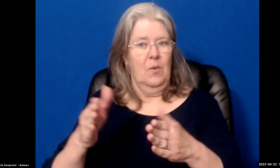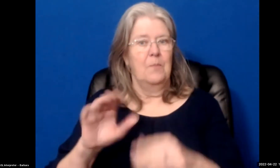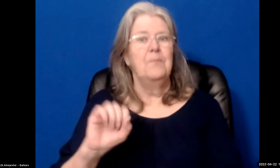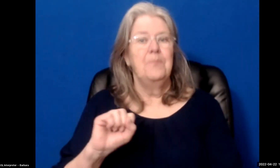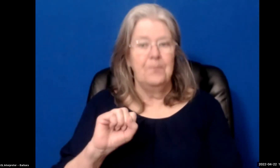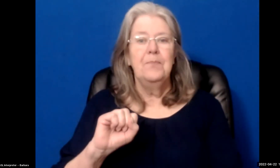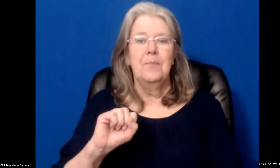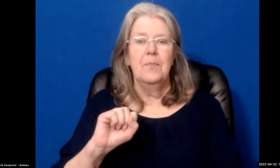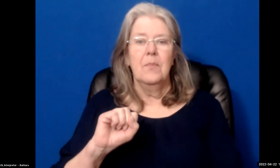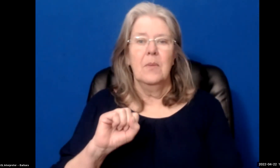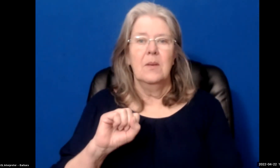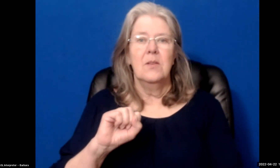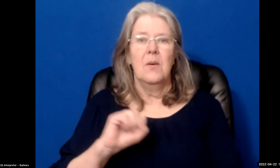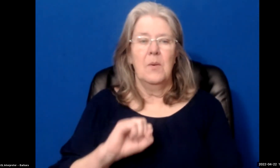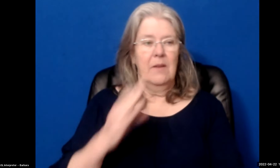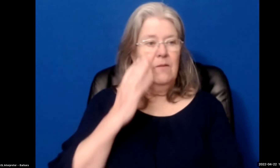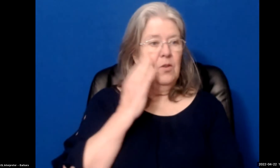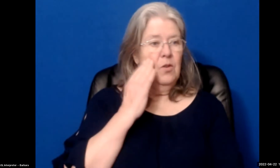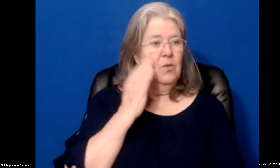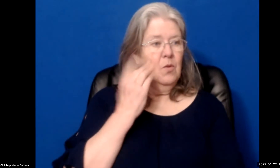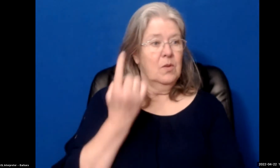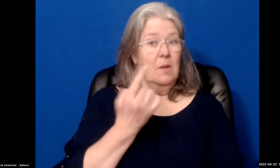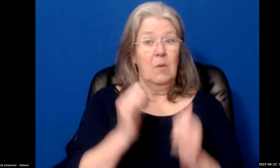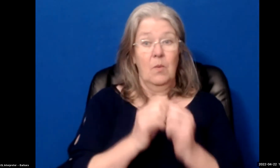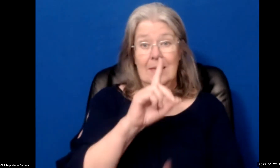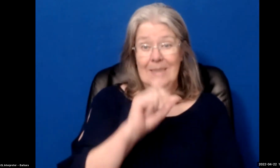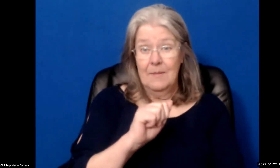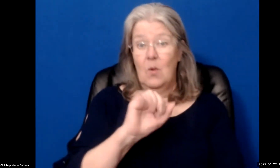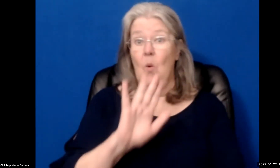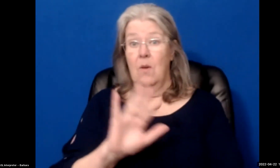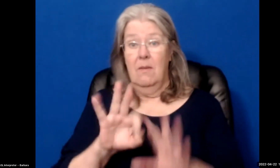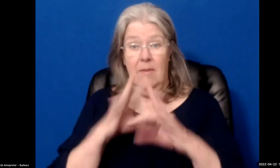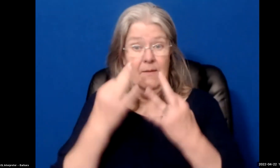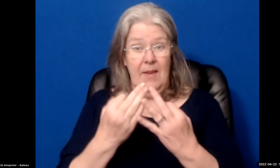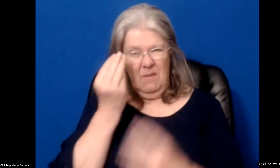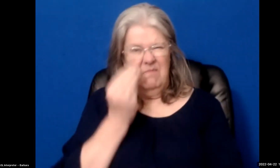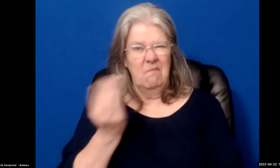disabilities or family or paid caregivers. Matt, I will turn it over to you.